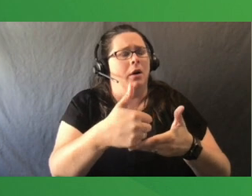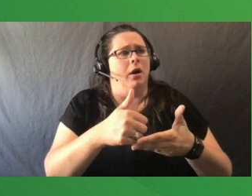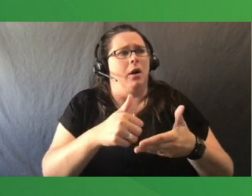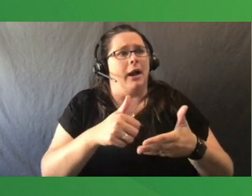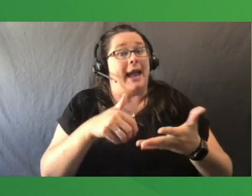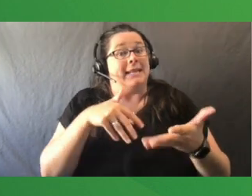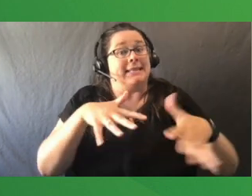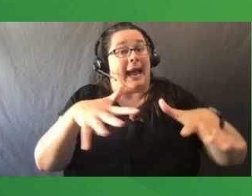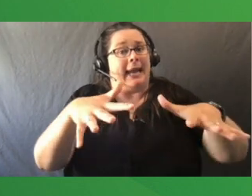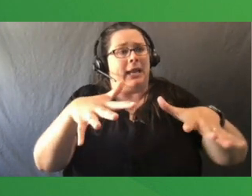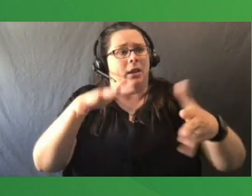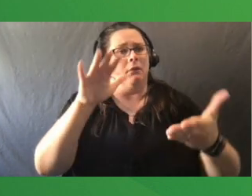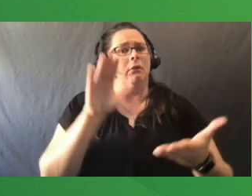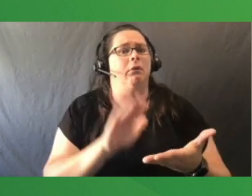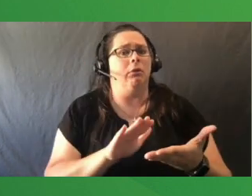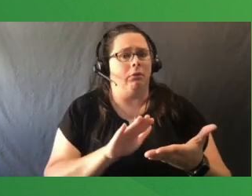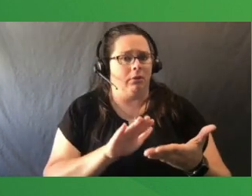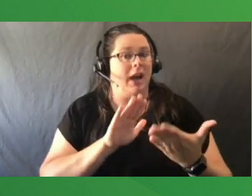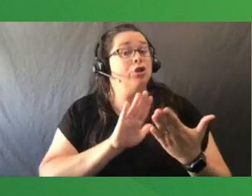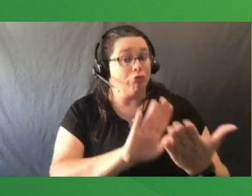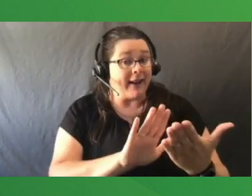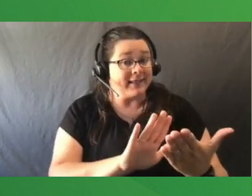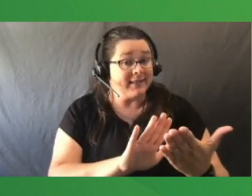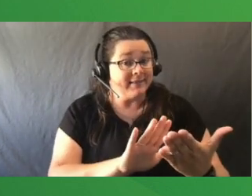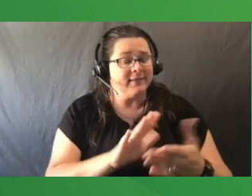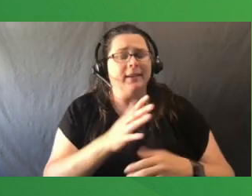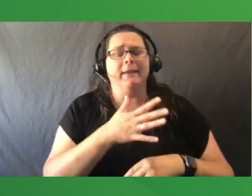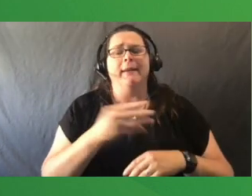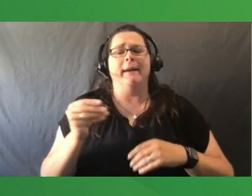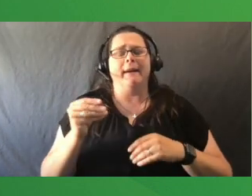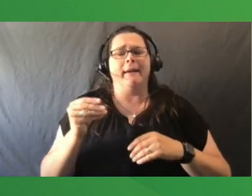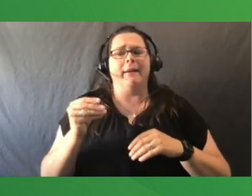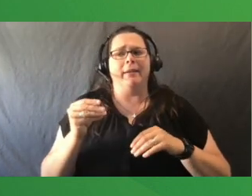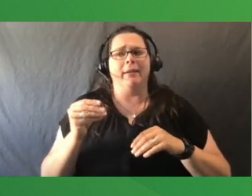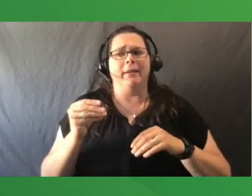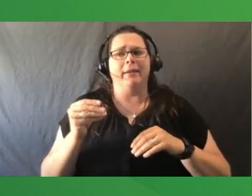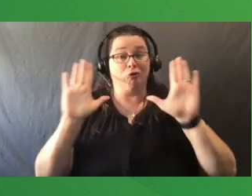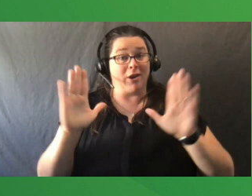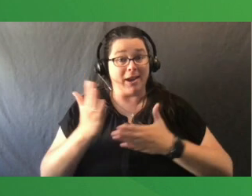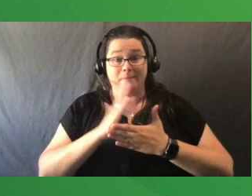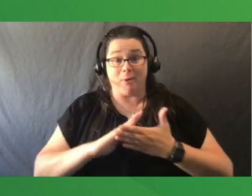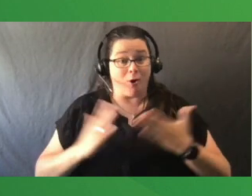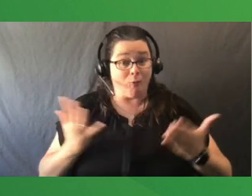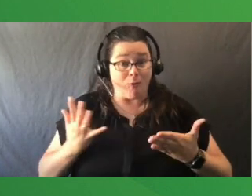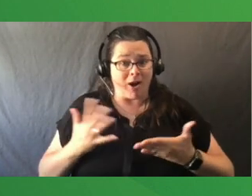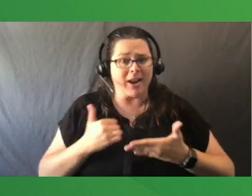And the great part about that is that you're also helping them figure out those science